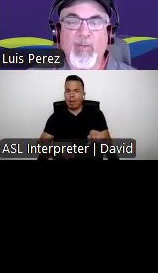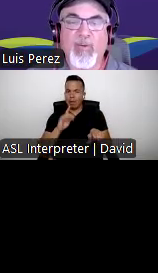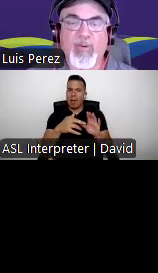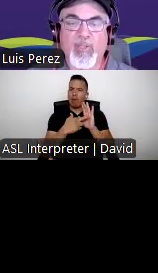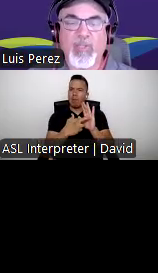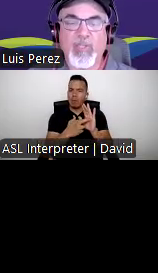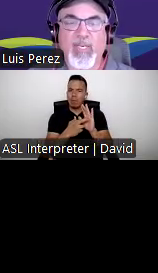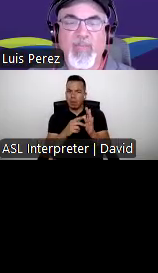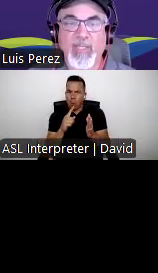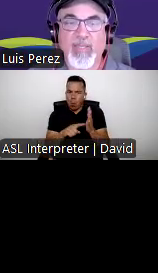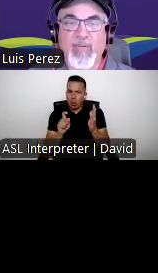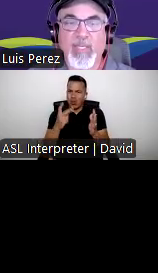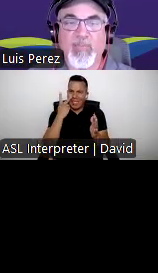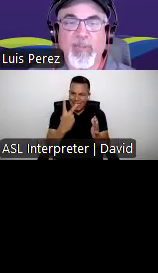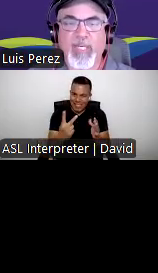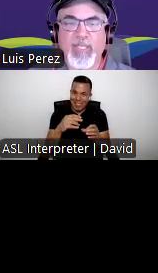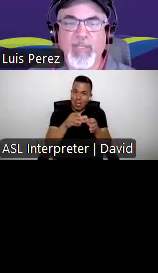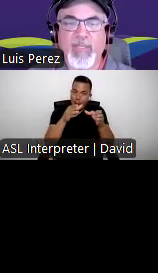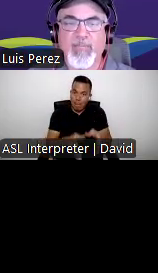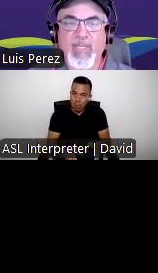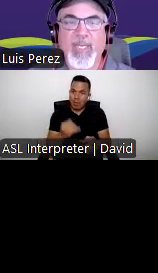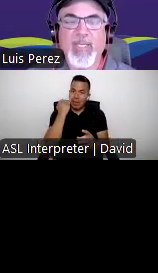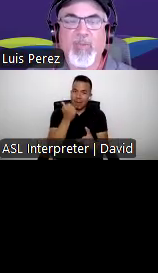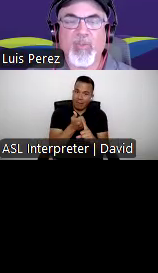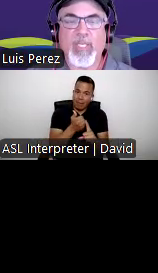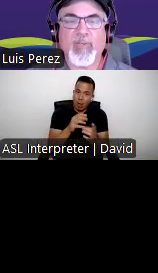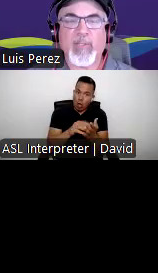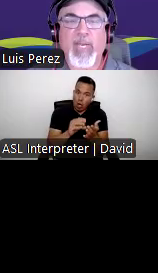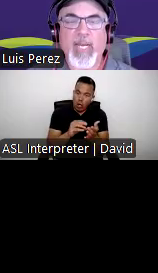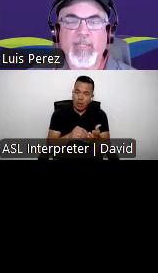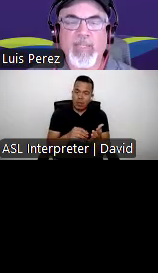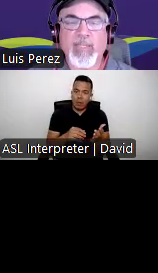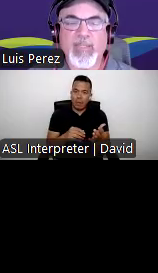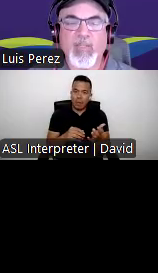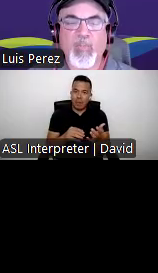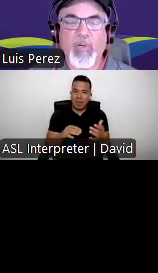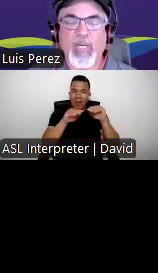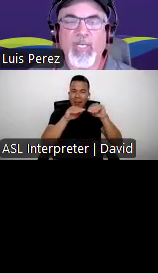learners over time as they develop learning agency. So those layers are access, support, and